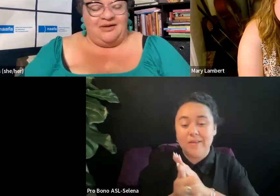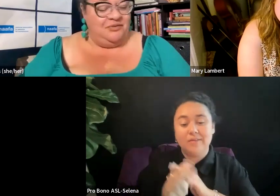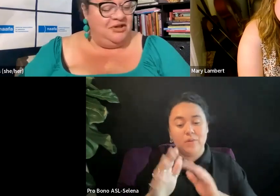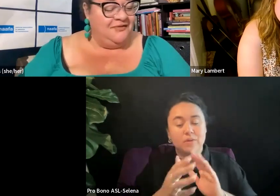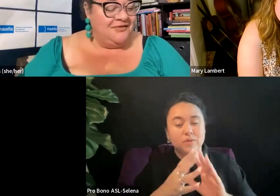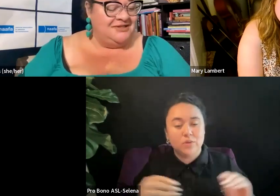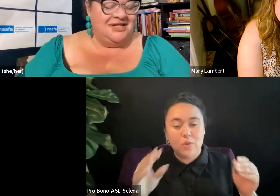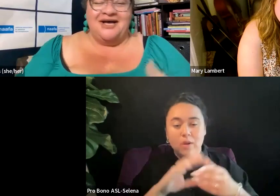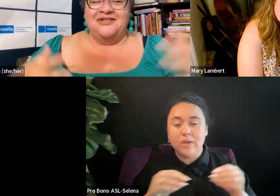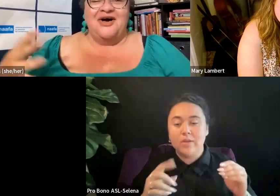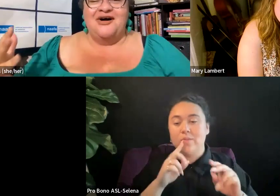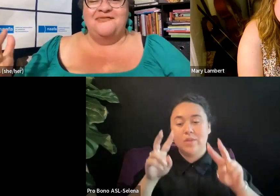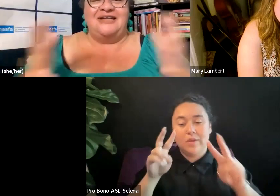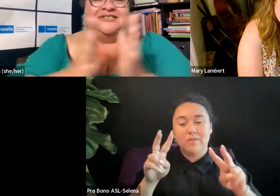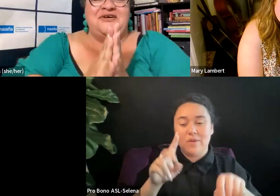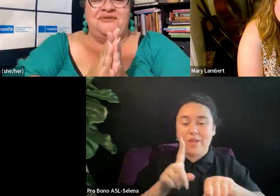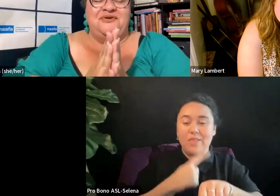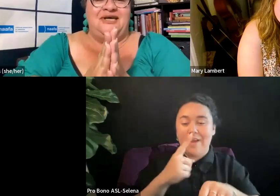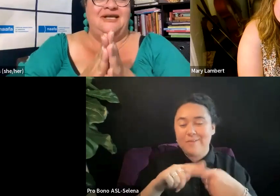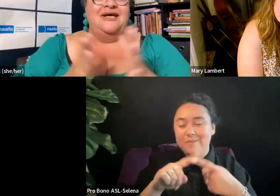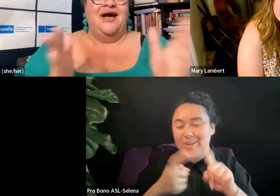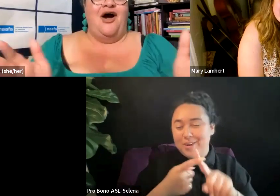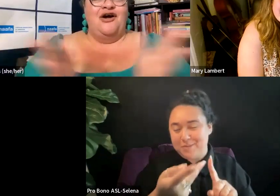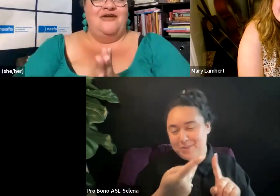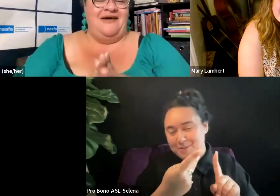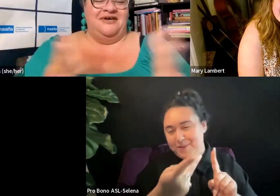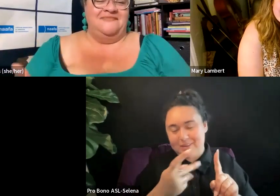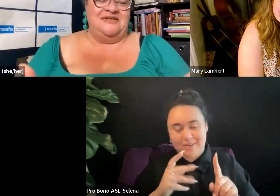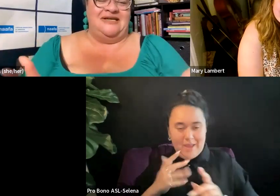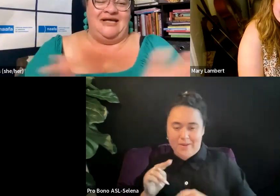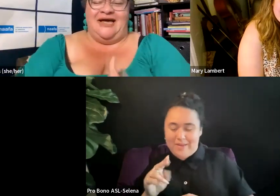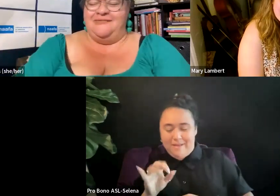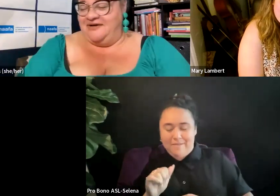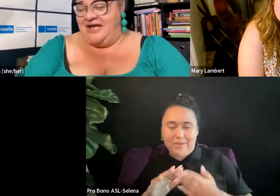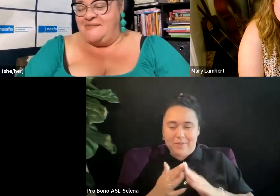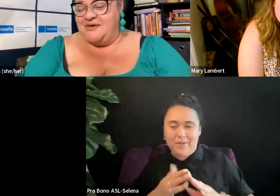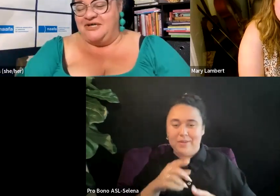And we look forward to a long friendship between our NAAFA community and Mary Lambert.